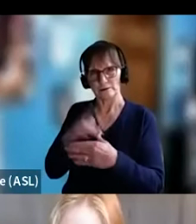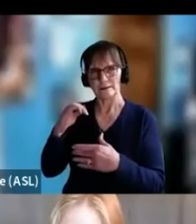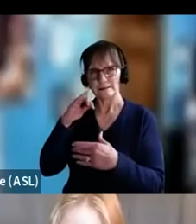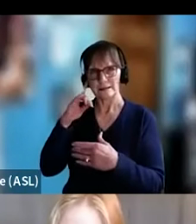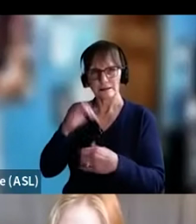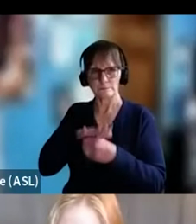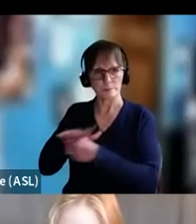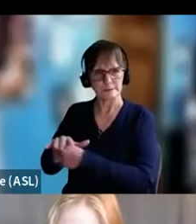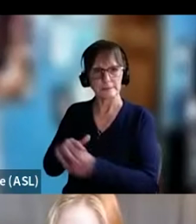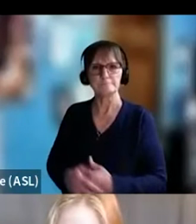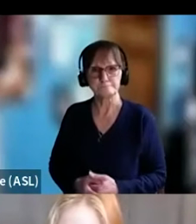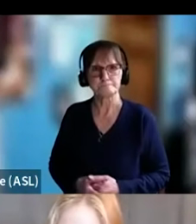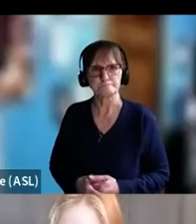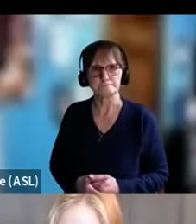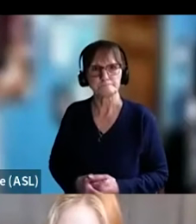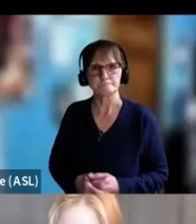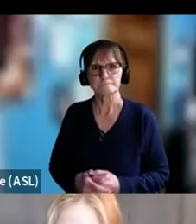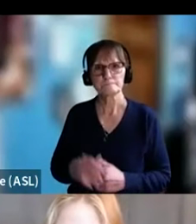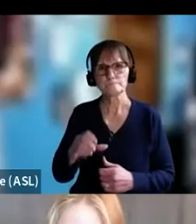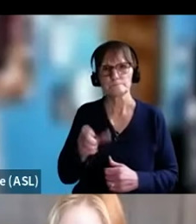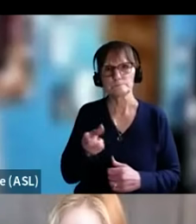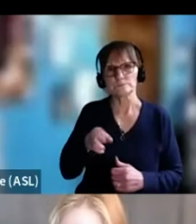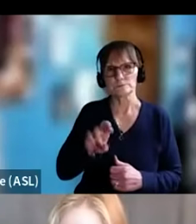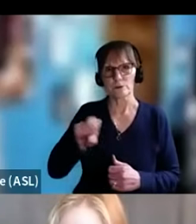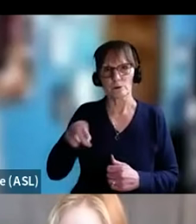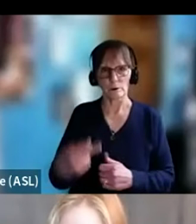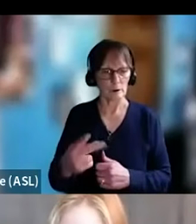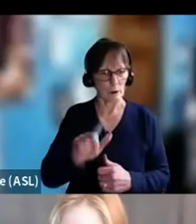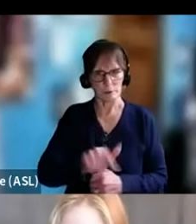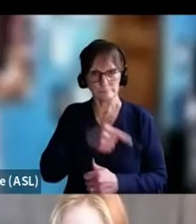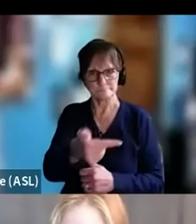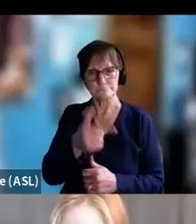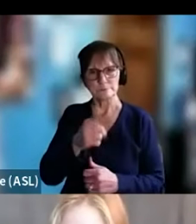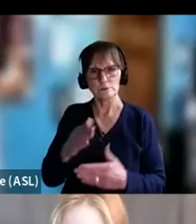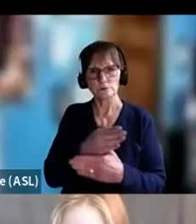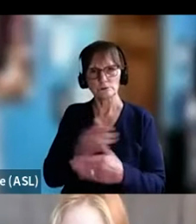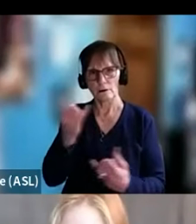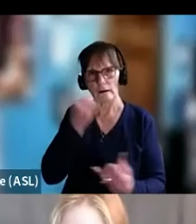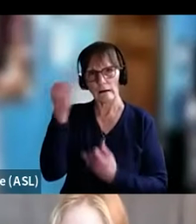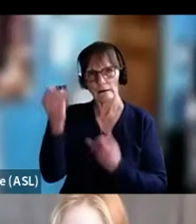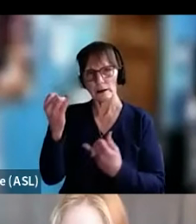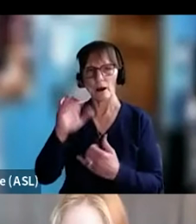Thank you. Sarah, I wanted to turn it over to you to share any ideas you have that are promising practices,